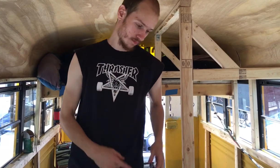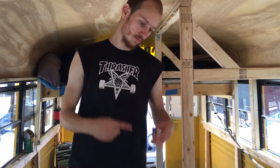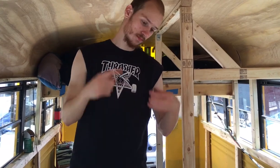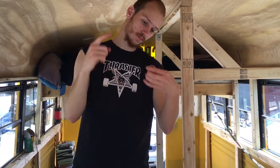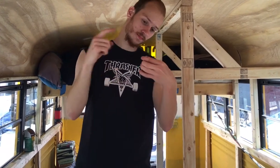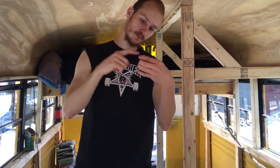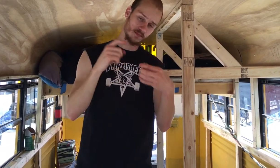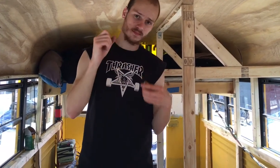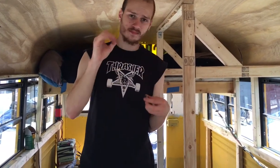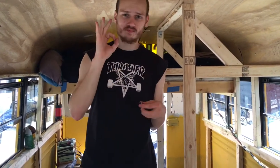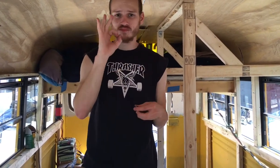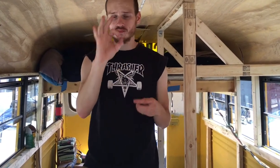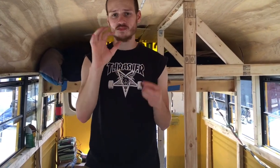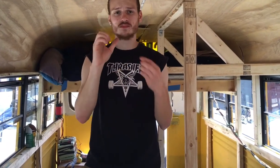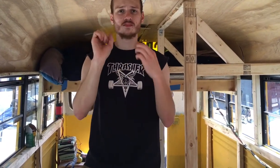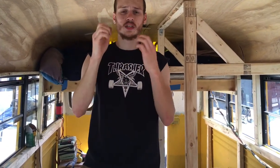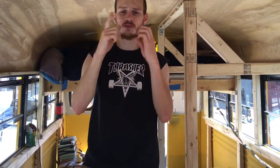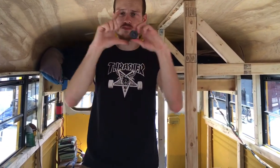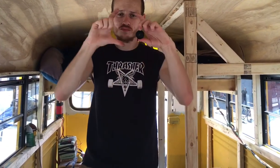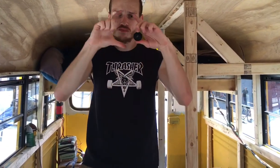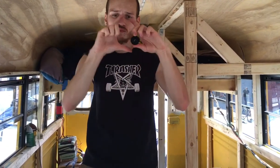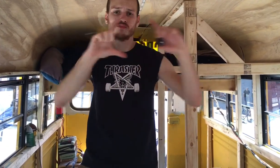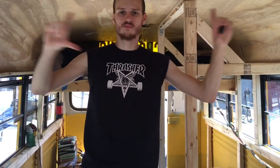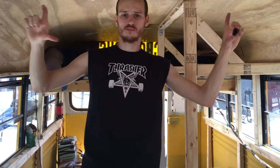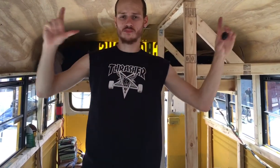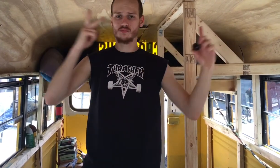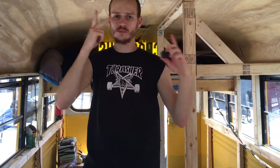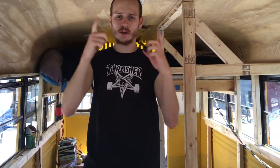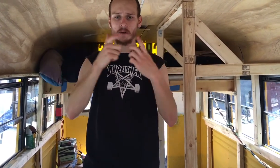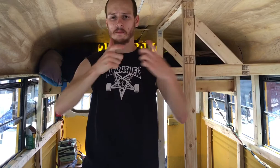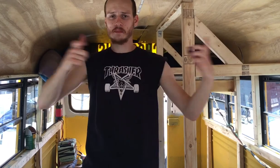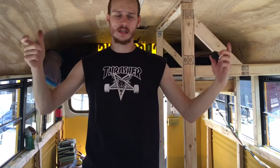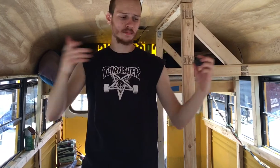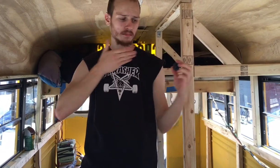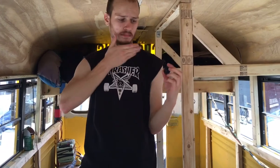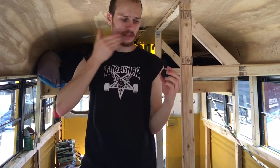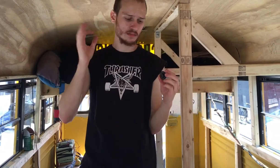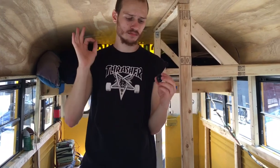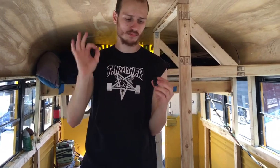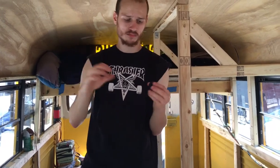this fish eye len can makes video size turn into 180 degree wide view and better.